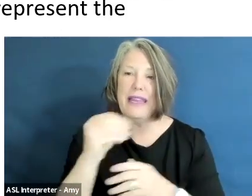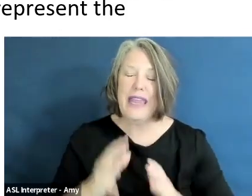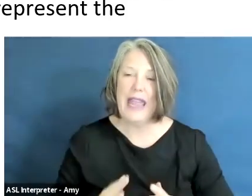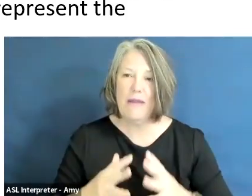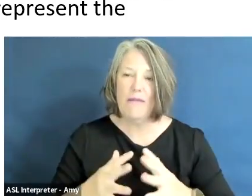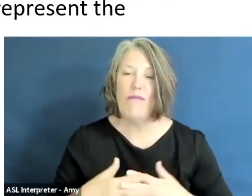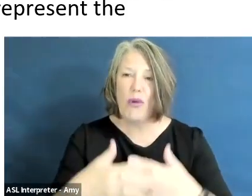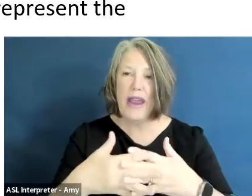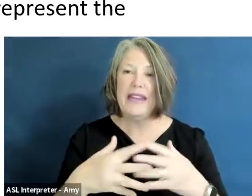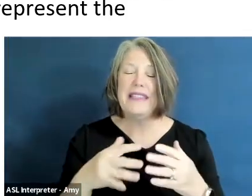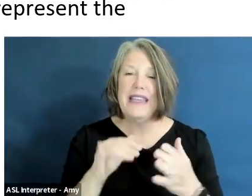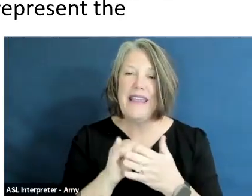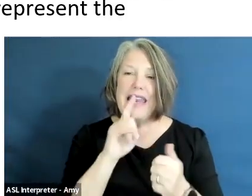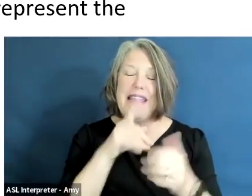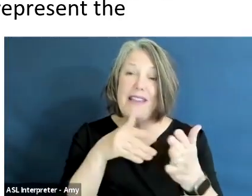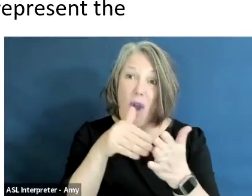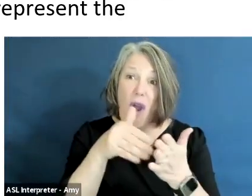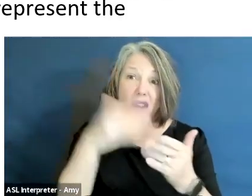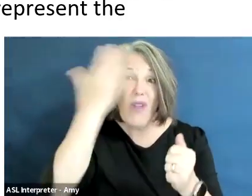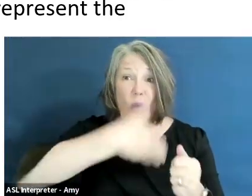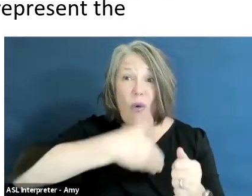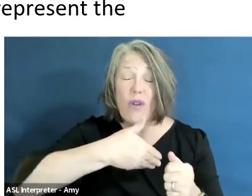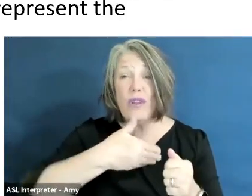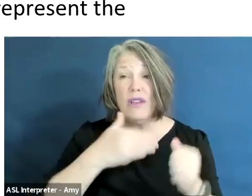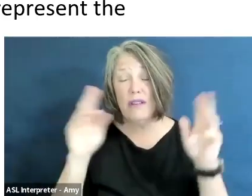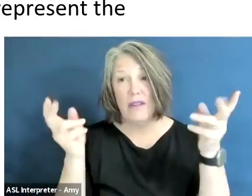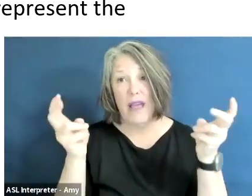which is an often overlooked topic.